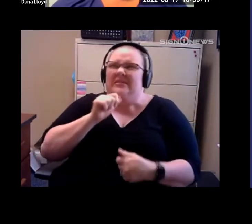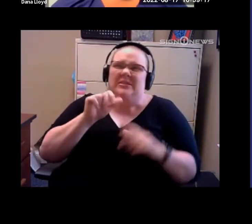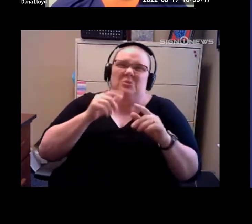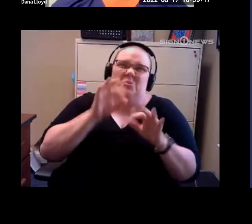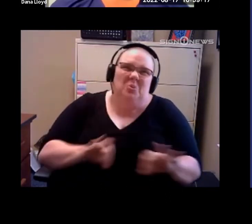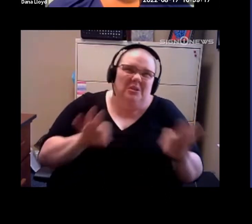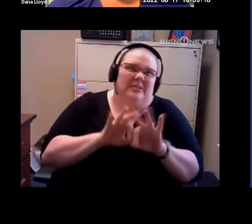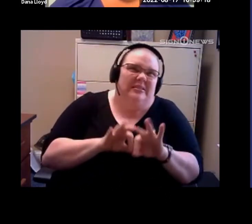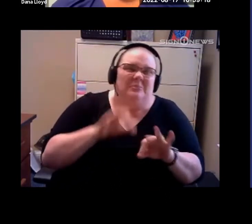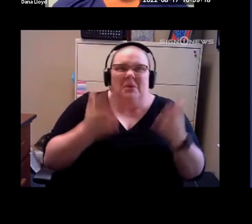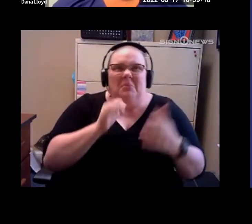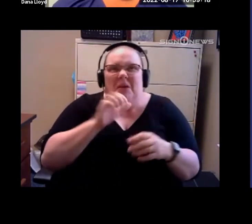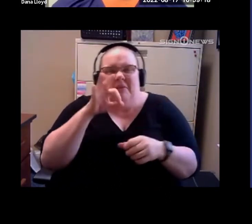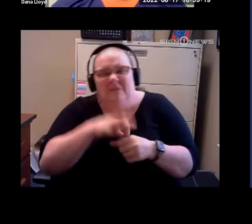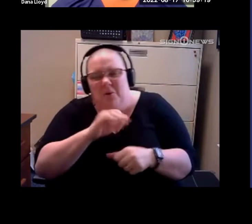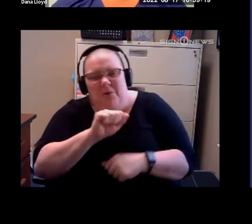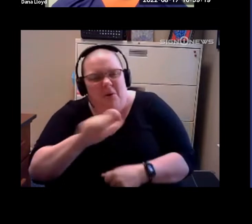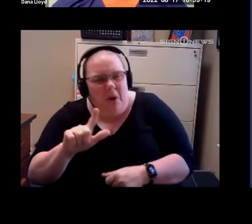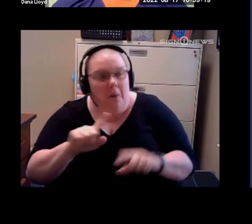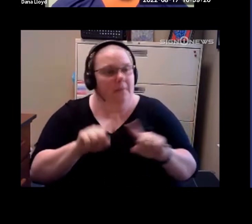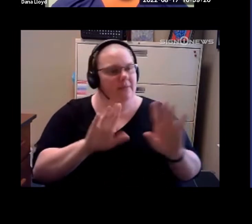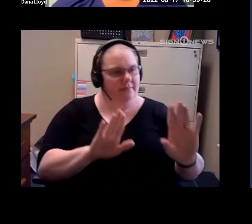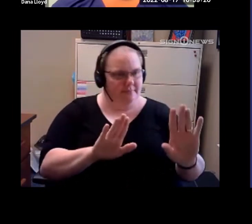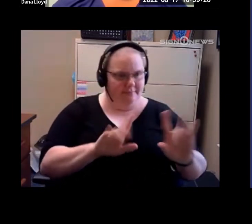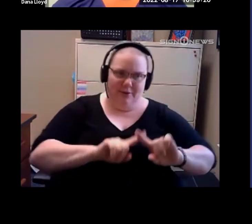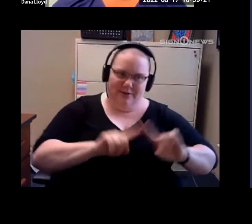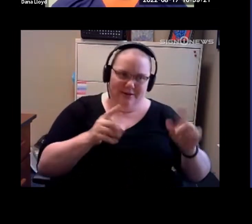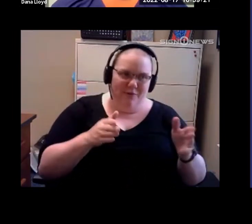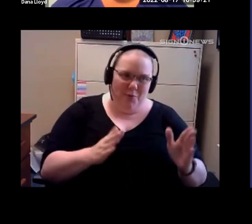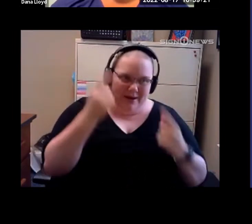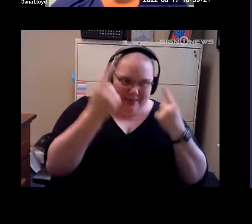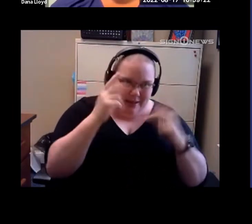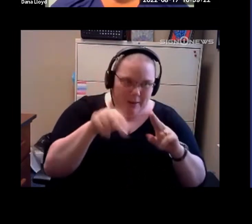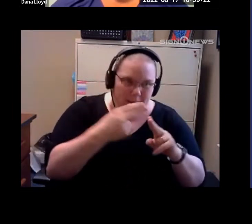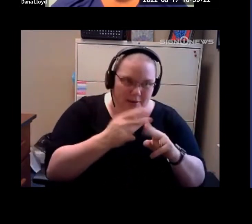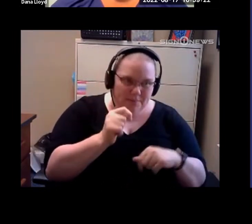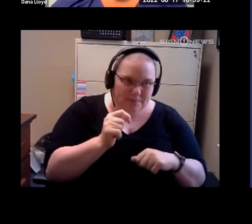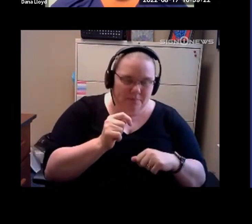but there's a different way to think about it you can ask yourself well which candidate is going to